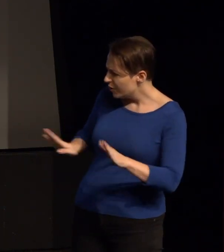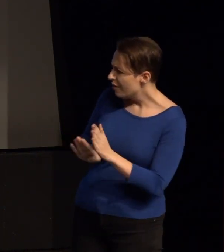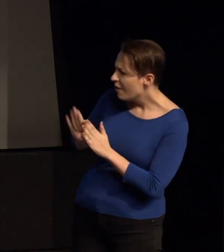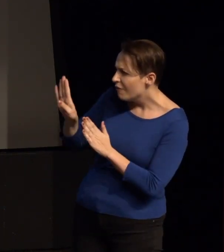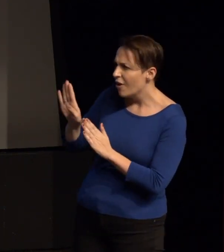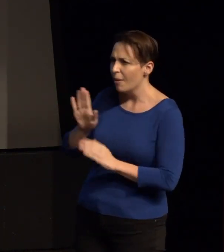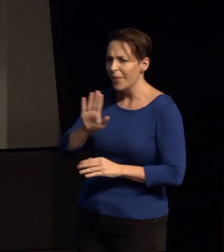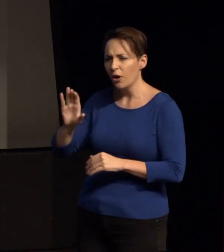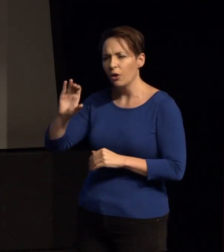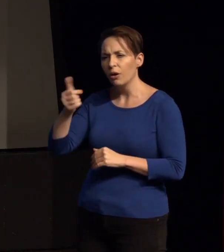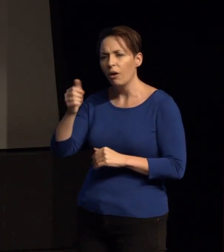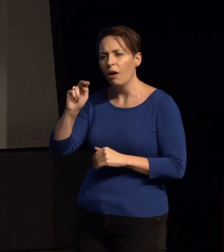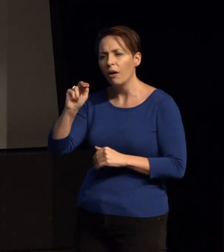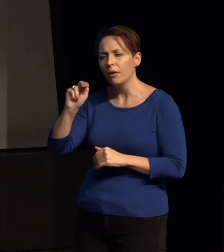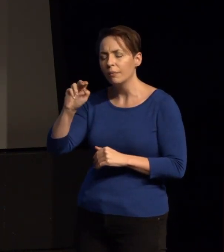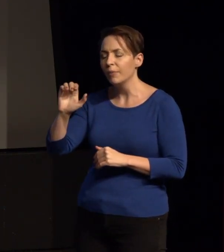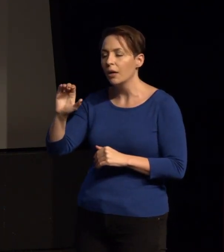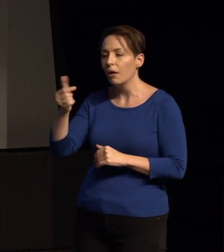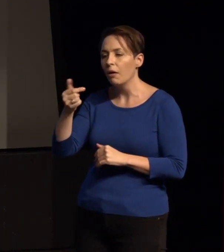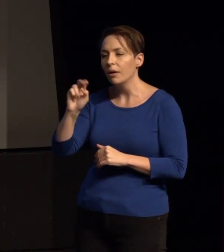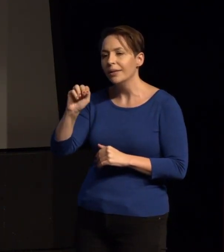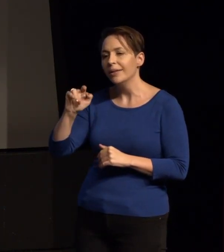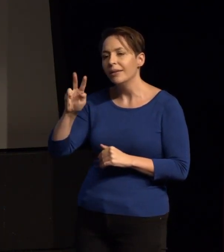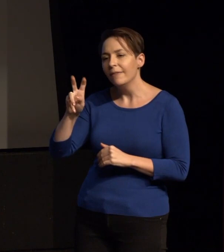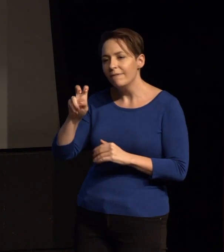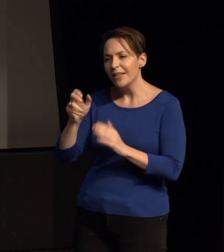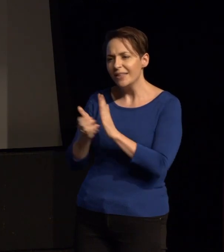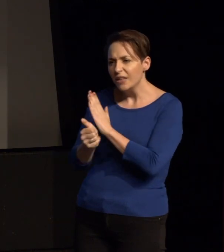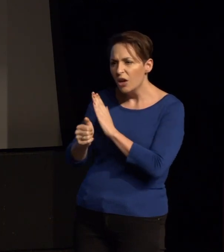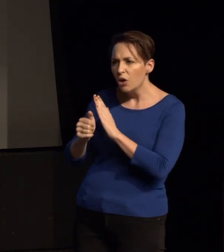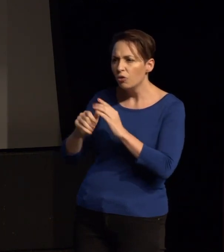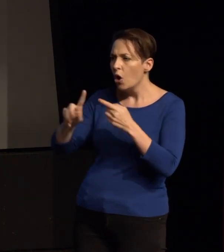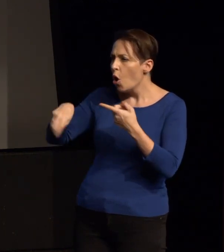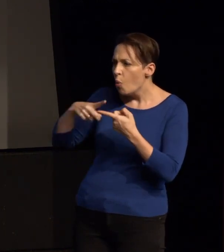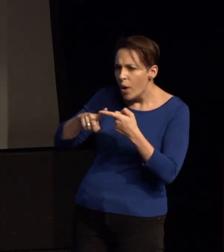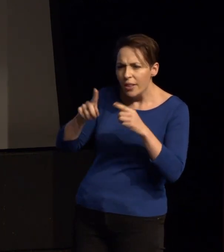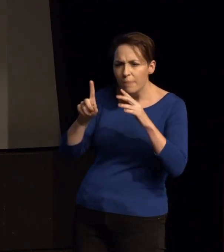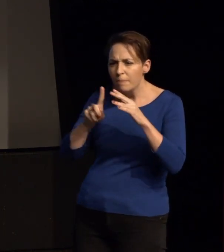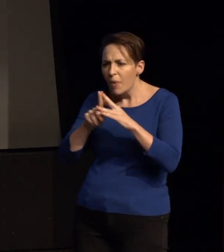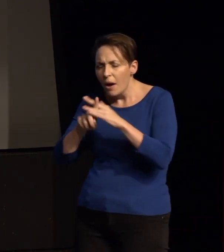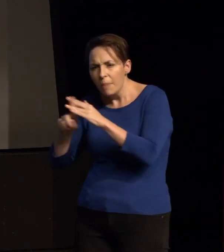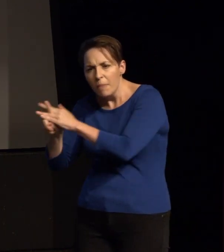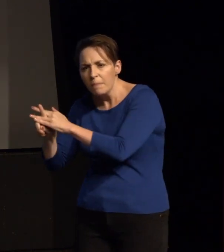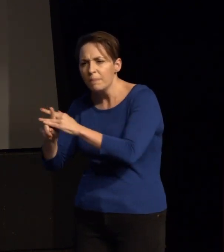Psychology and child development informs us about the cognitive skills of children,